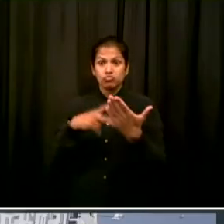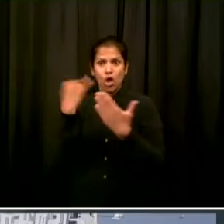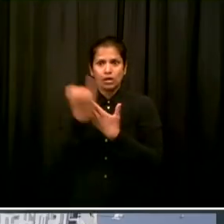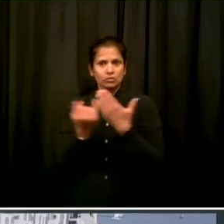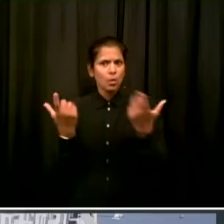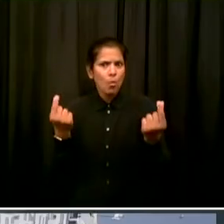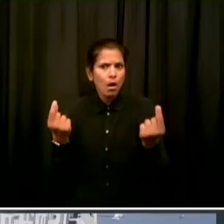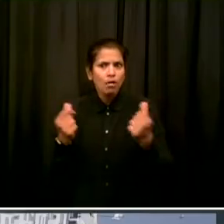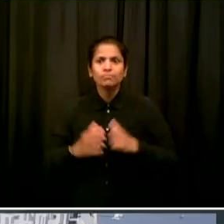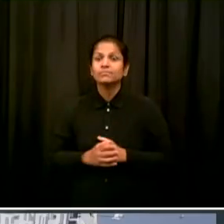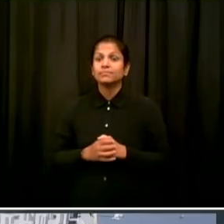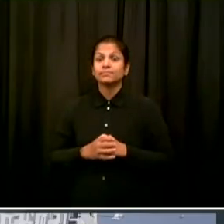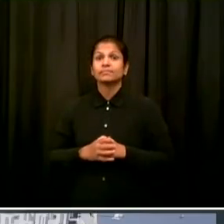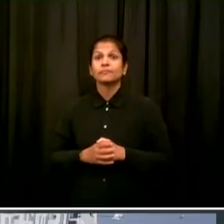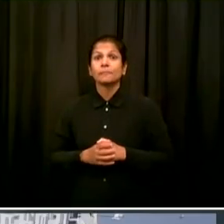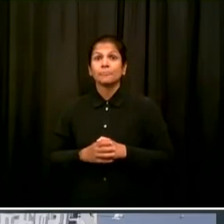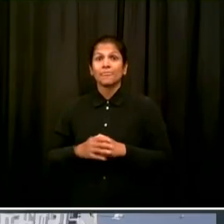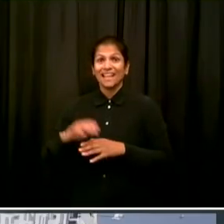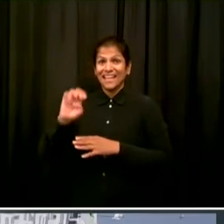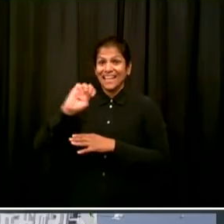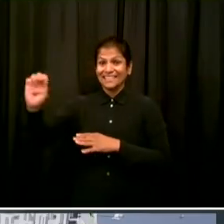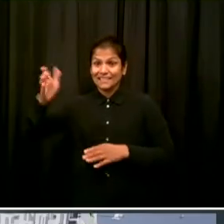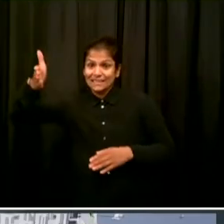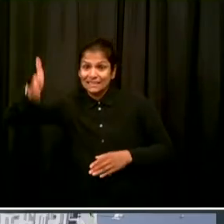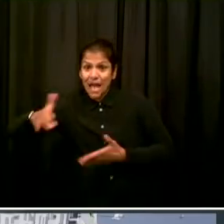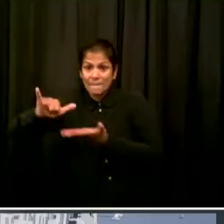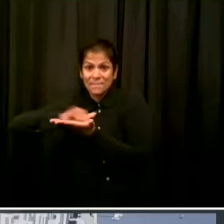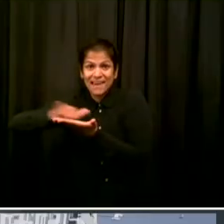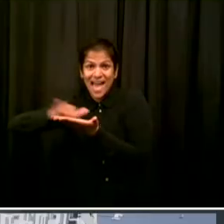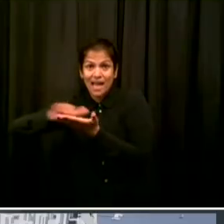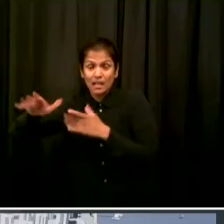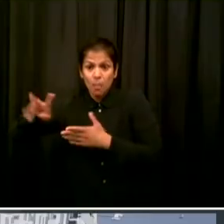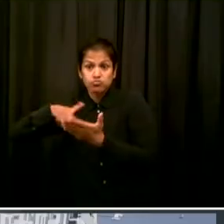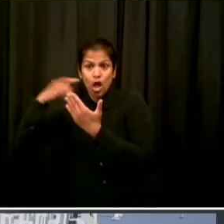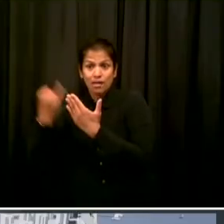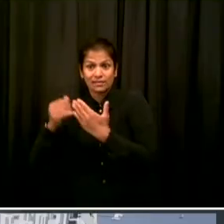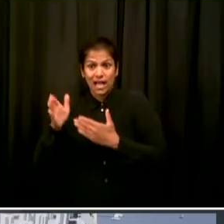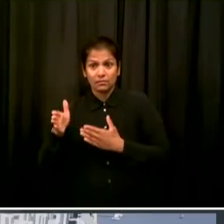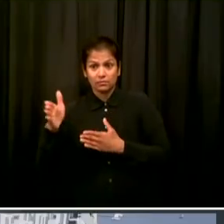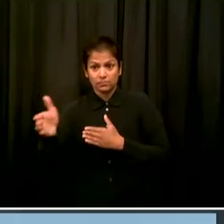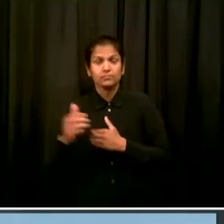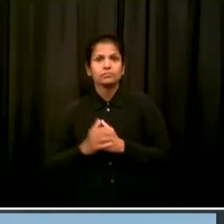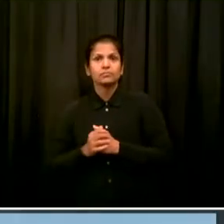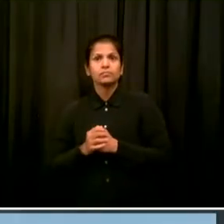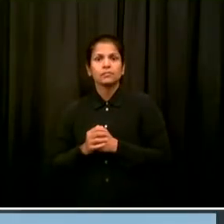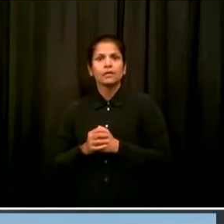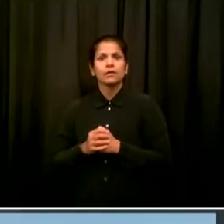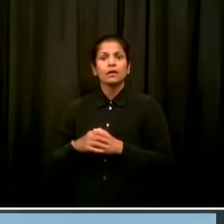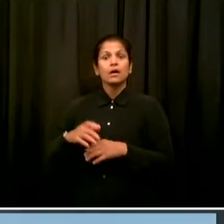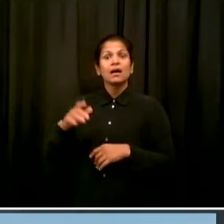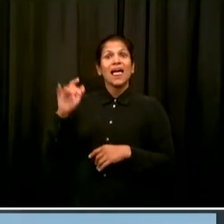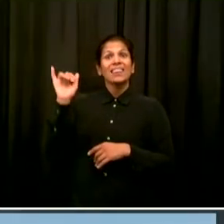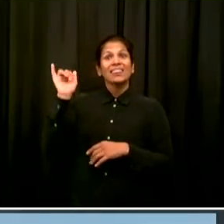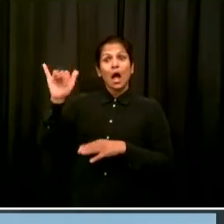BREAINKG GROUND ON 2 NEW MASSIVE COASTAL